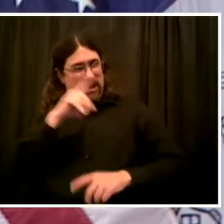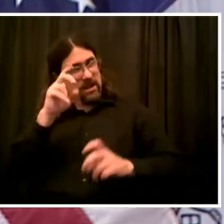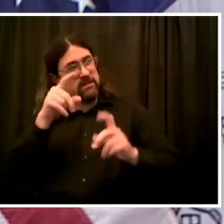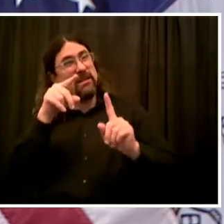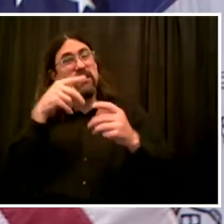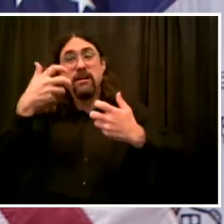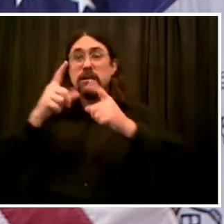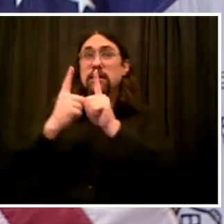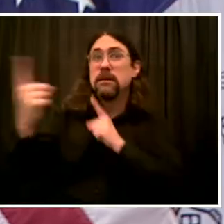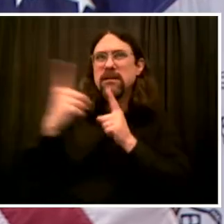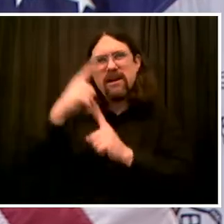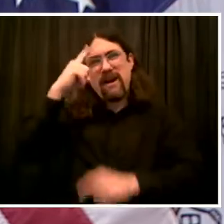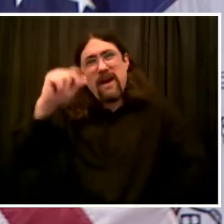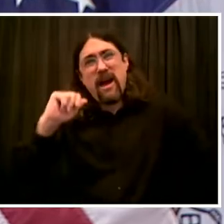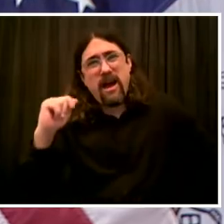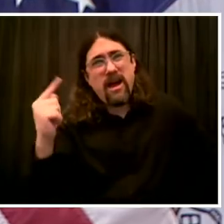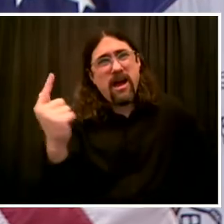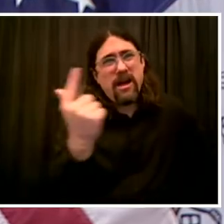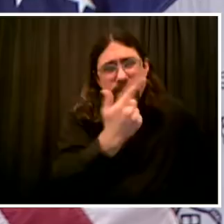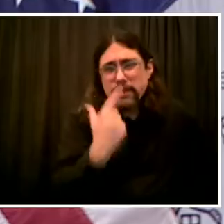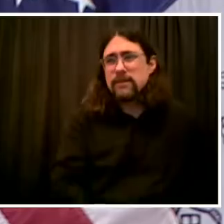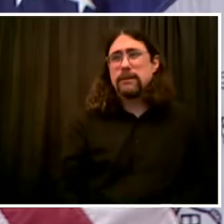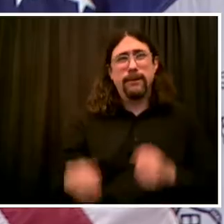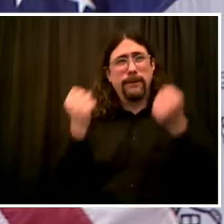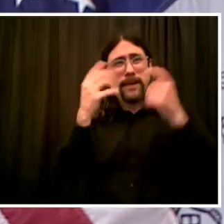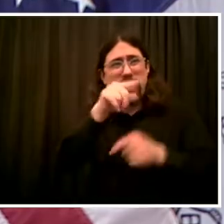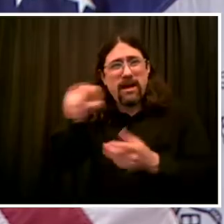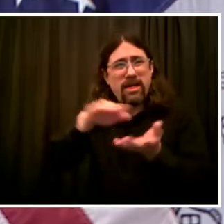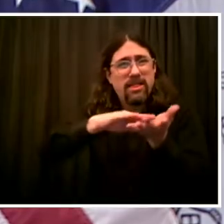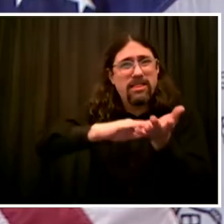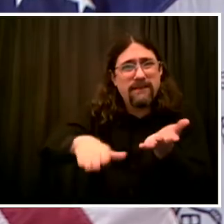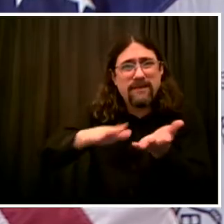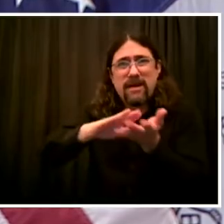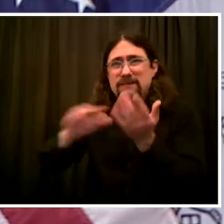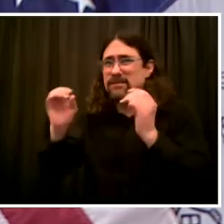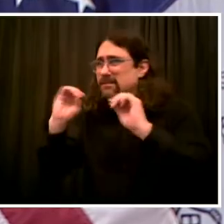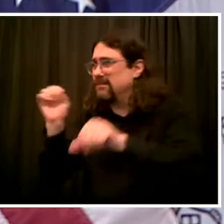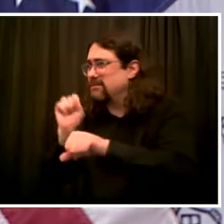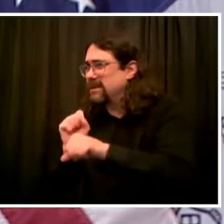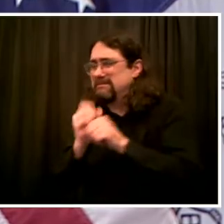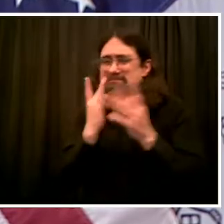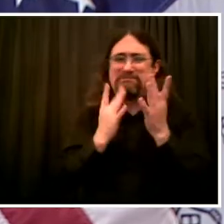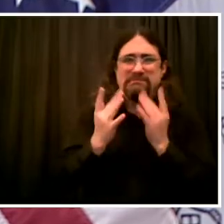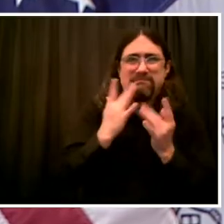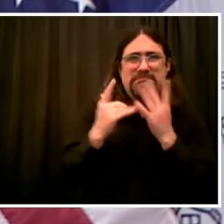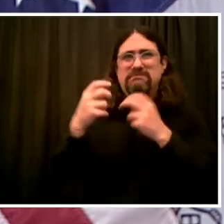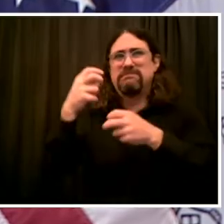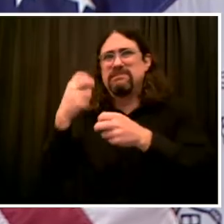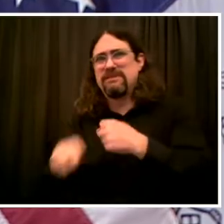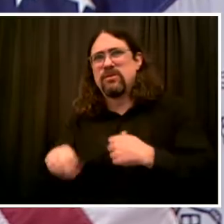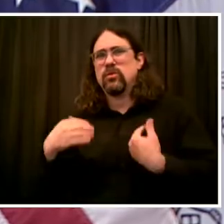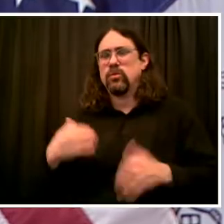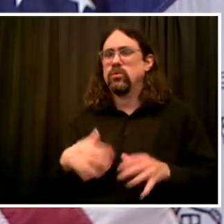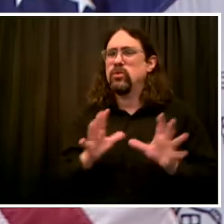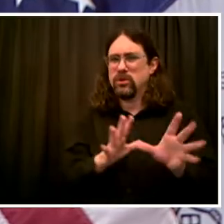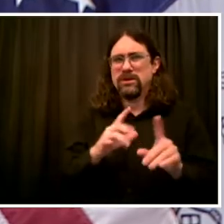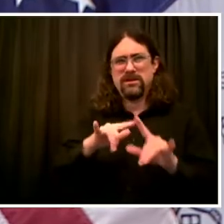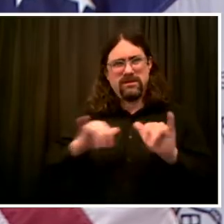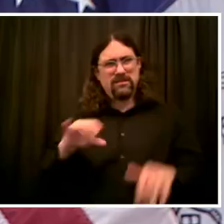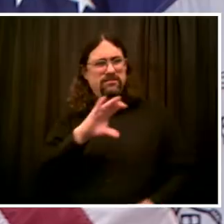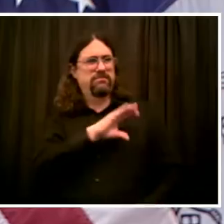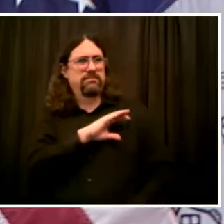THE BDURENOF